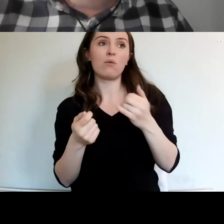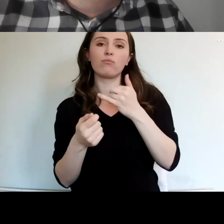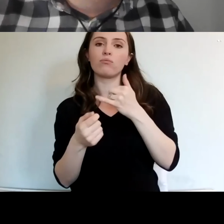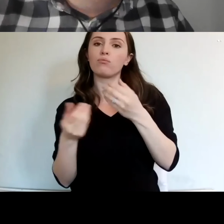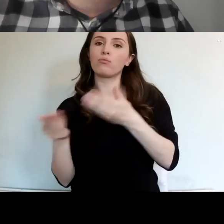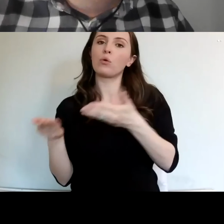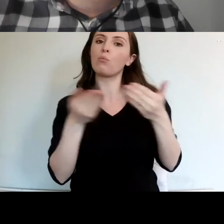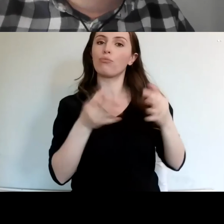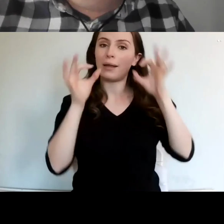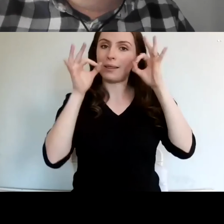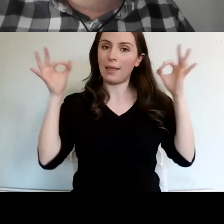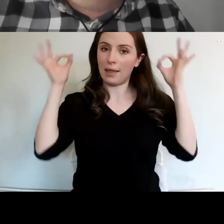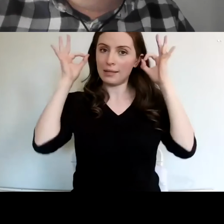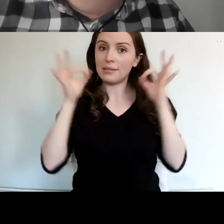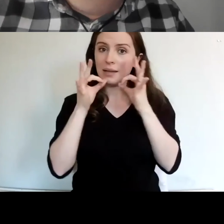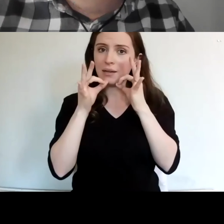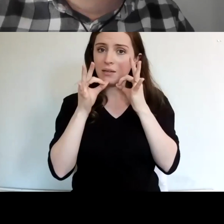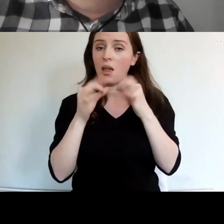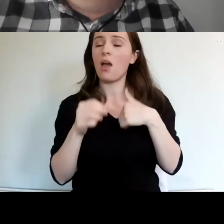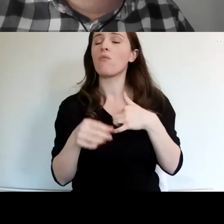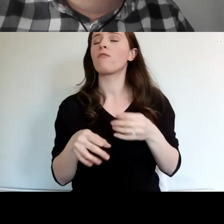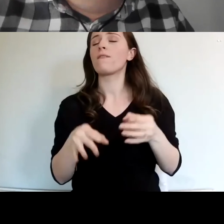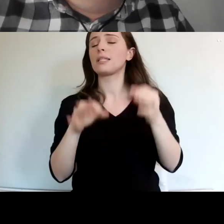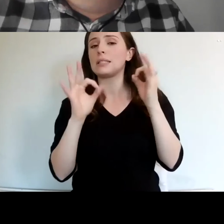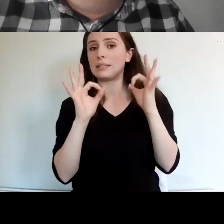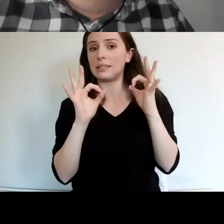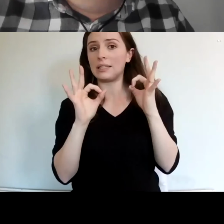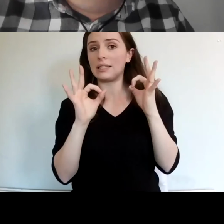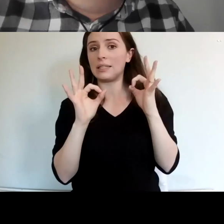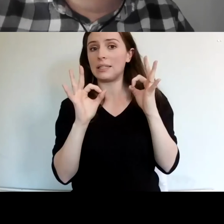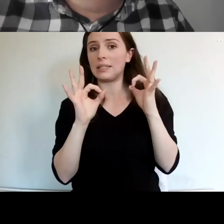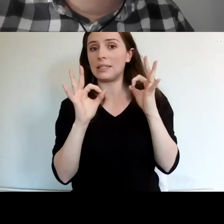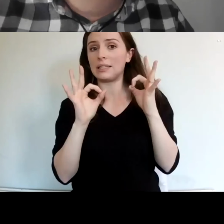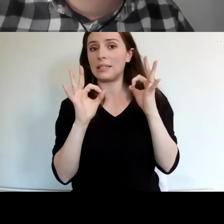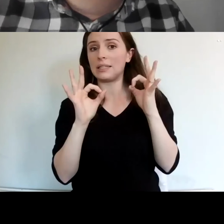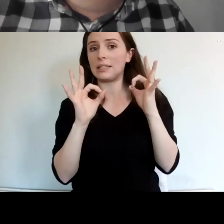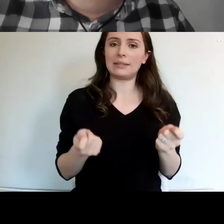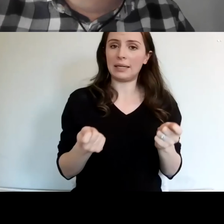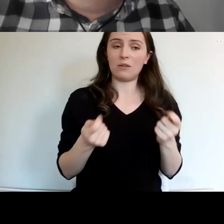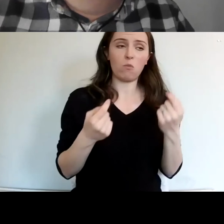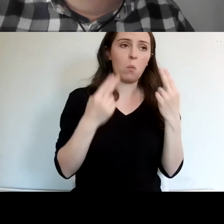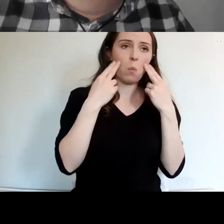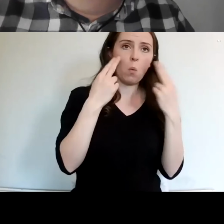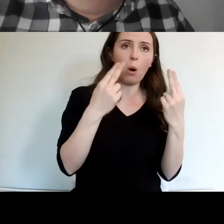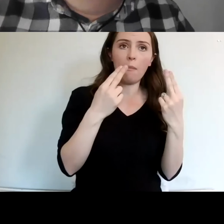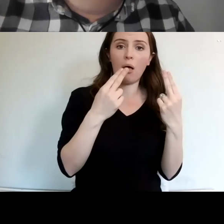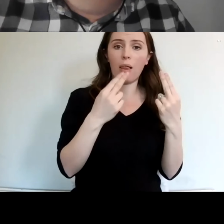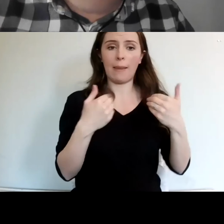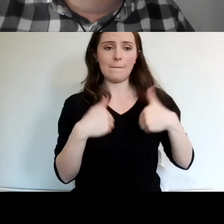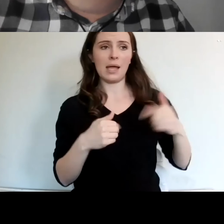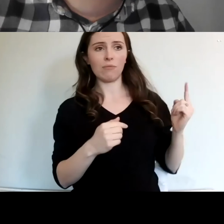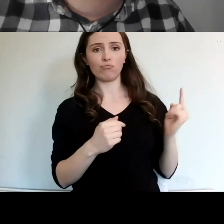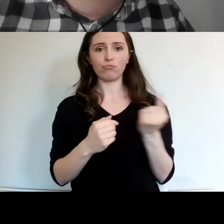Now, that was wonderful because I was able to go into my seat, sit as normal, a steward just walked up, handed me the headset,